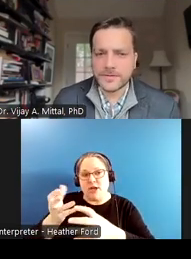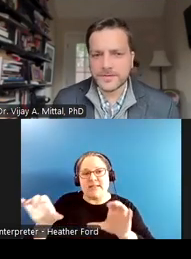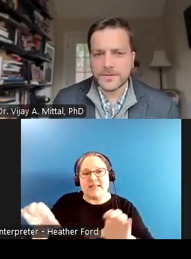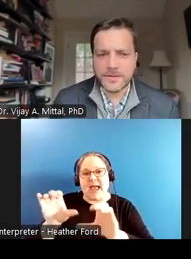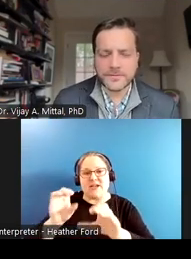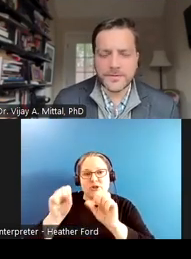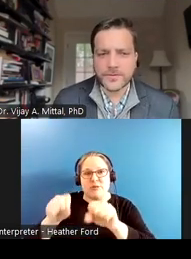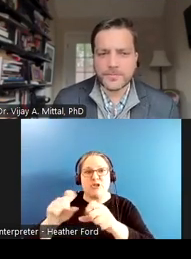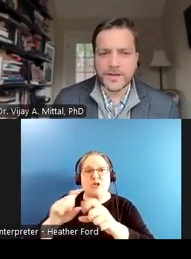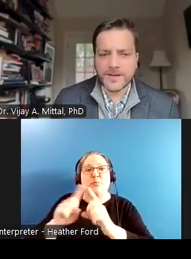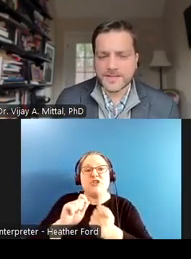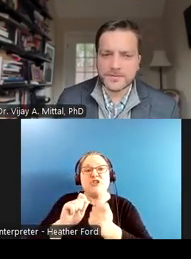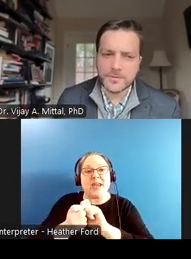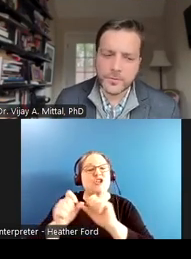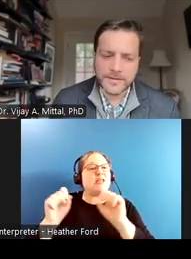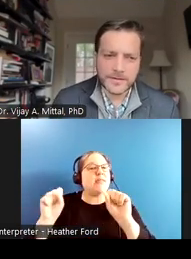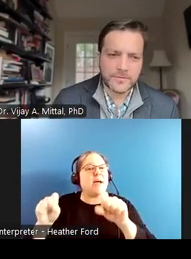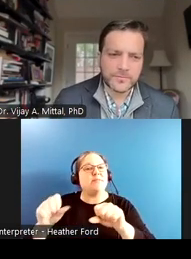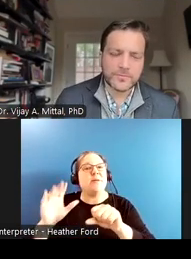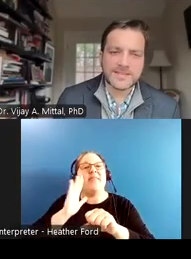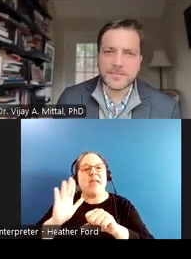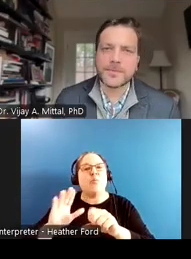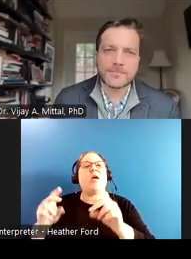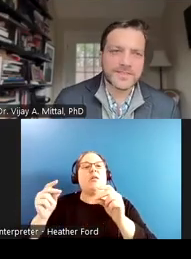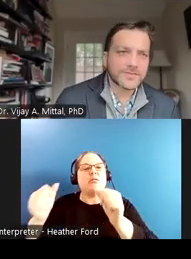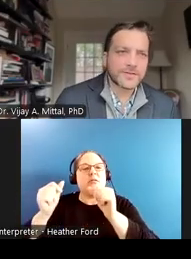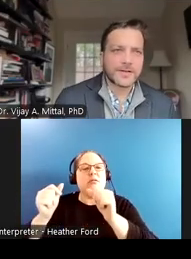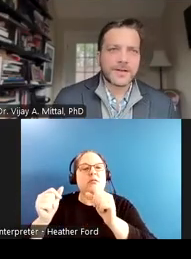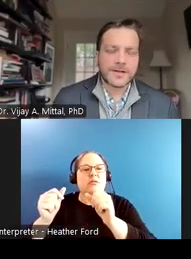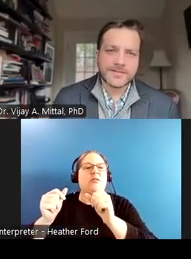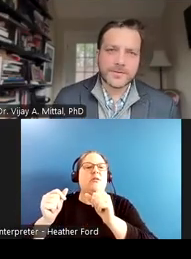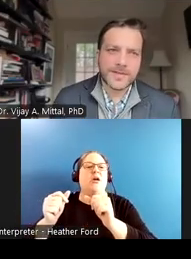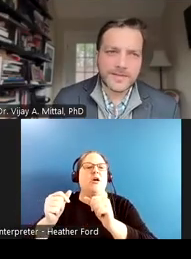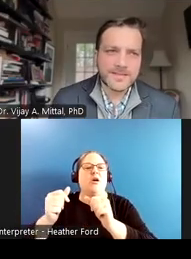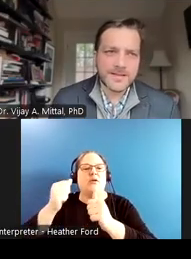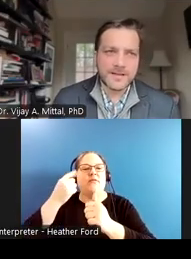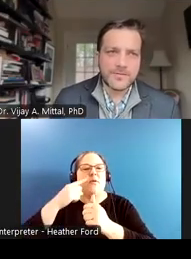they'll they'll evoke by raising or lowering the resting membrane potential. So in in this study,